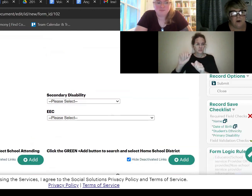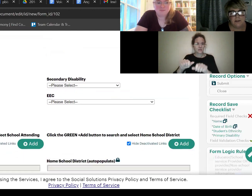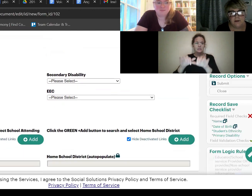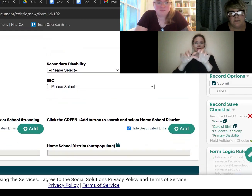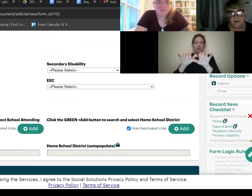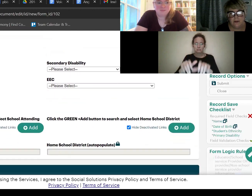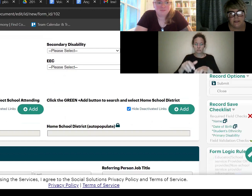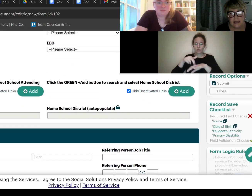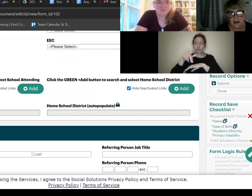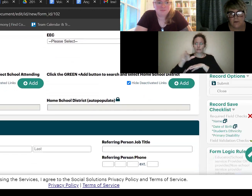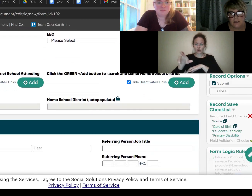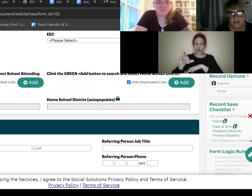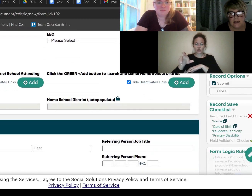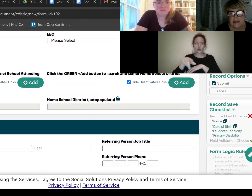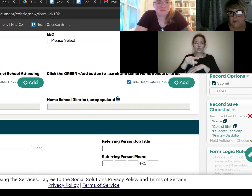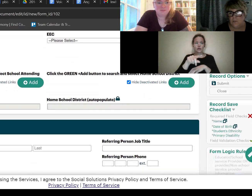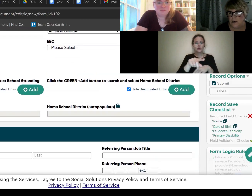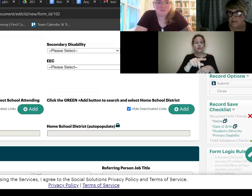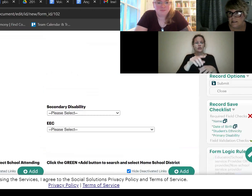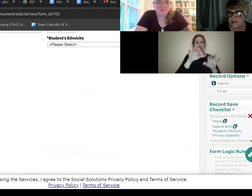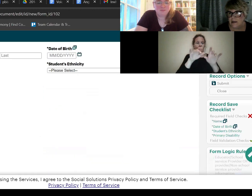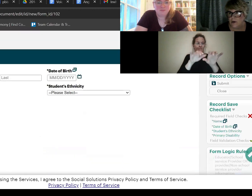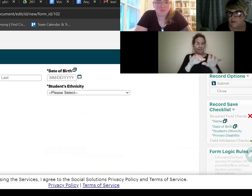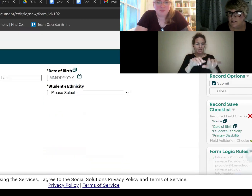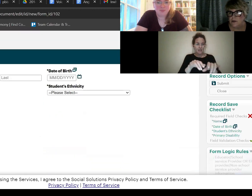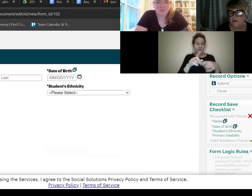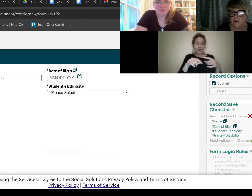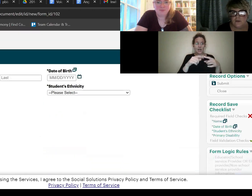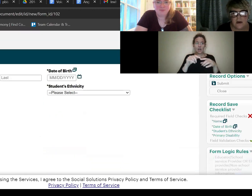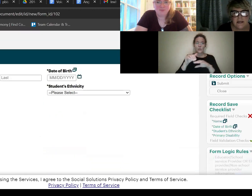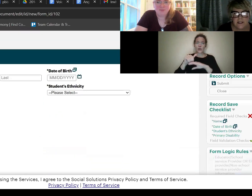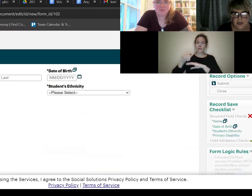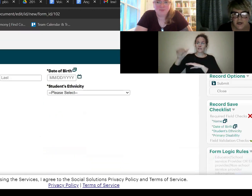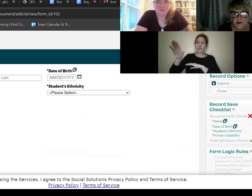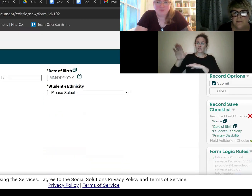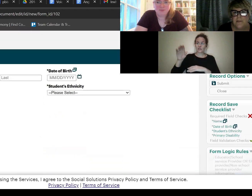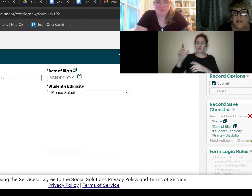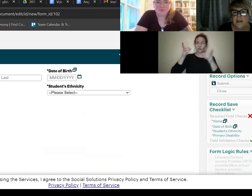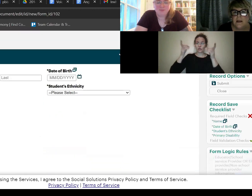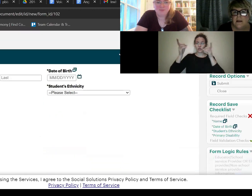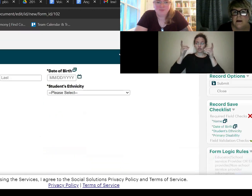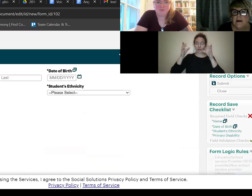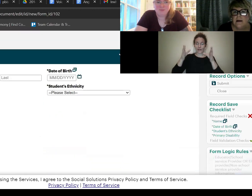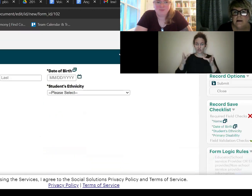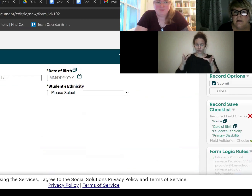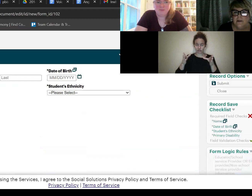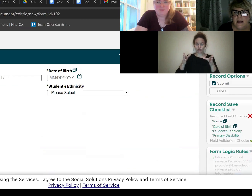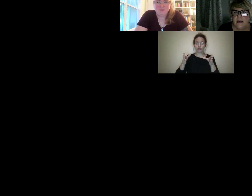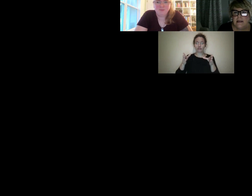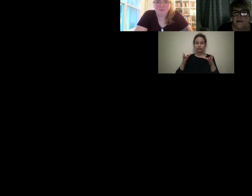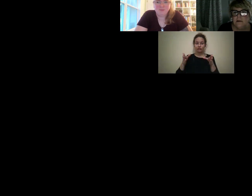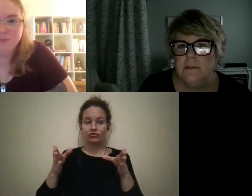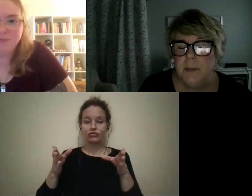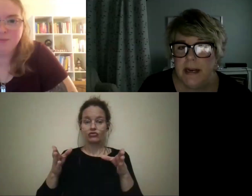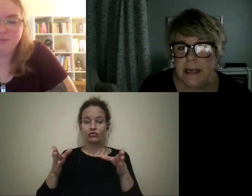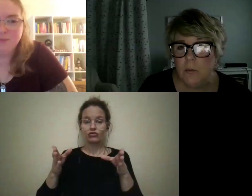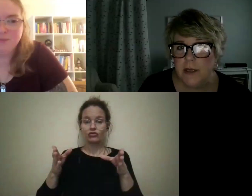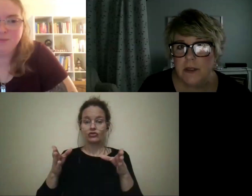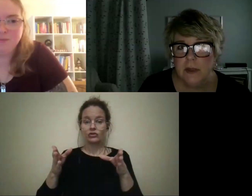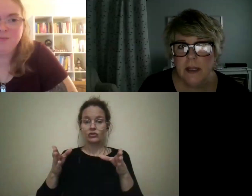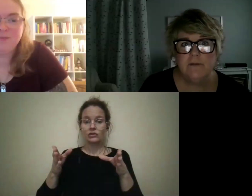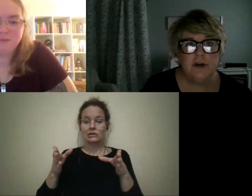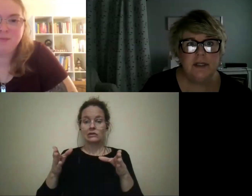referral and you fill this out and once that goes to the director then, depending on where you live,